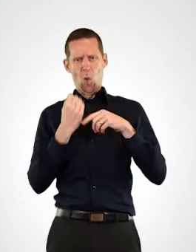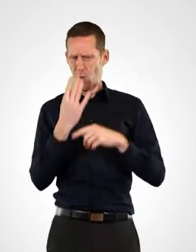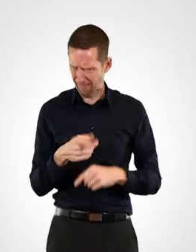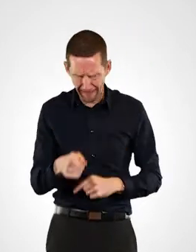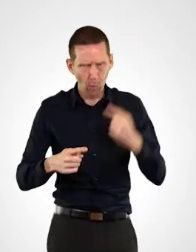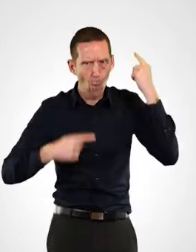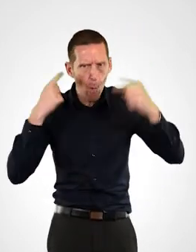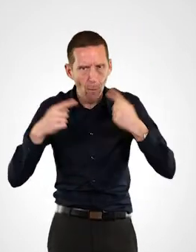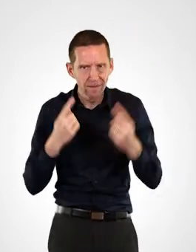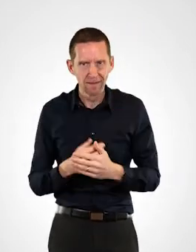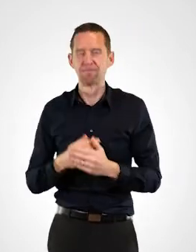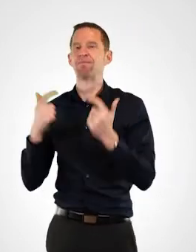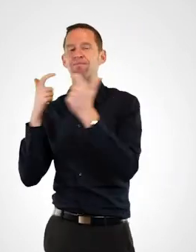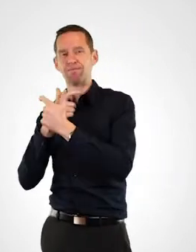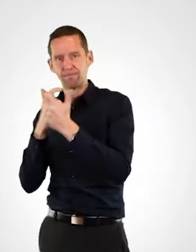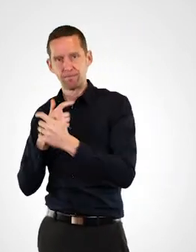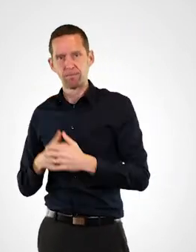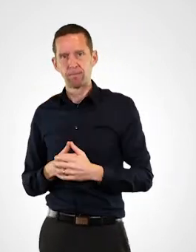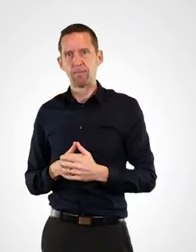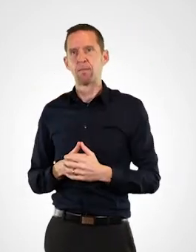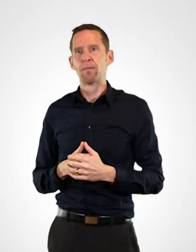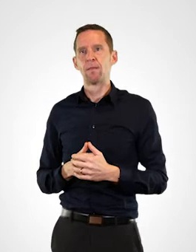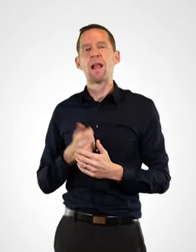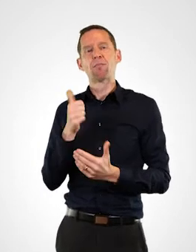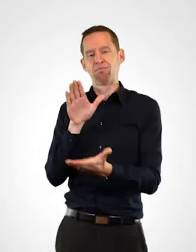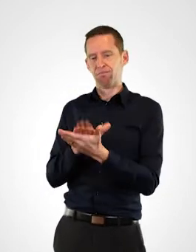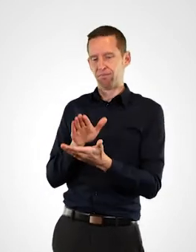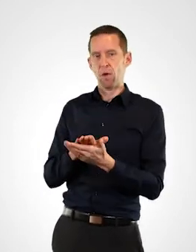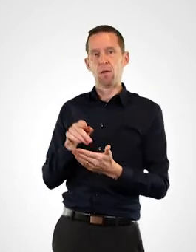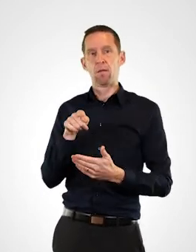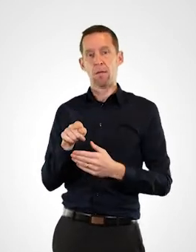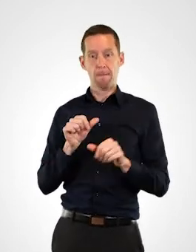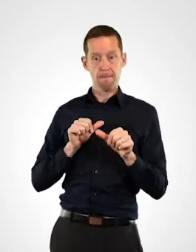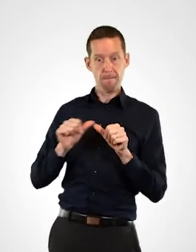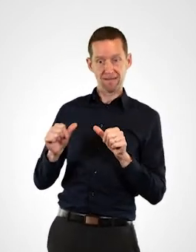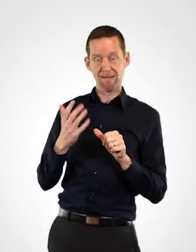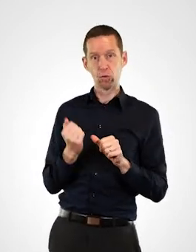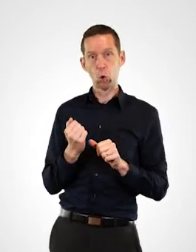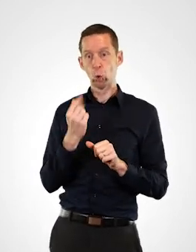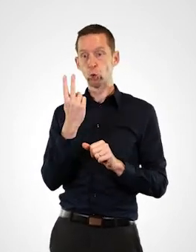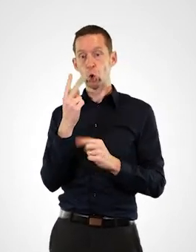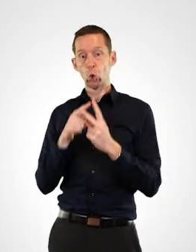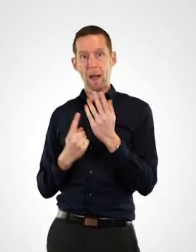(Toy sounds) Oh, that's noisy. And we'll give her credit for the best production whenever there's two.